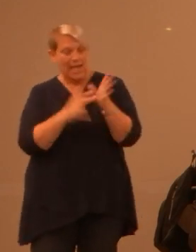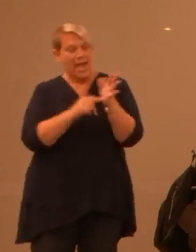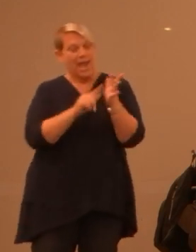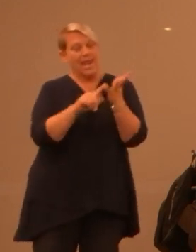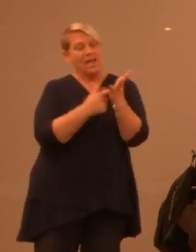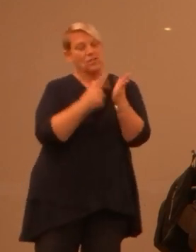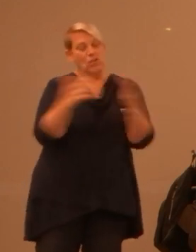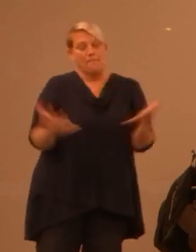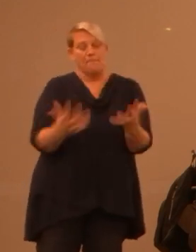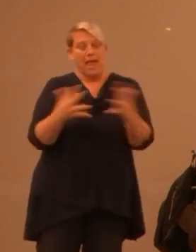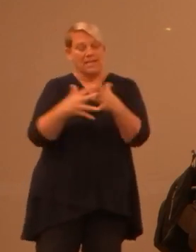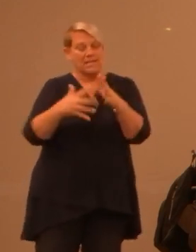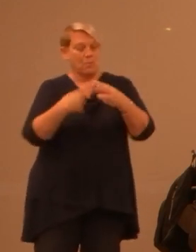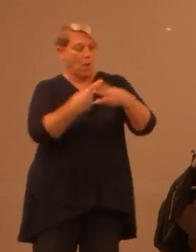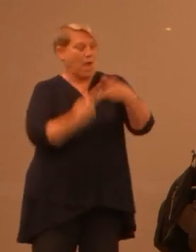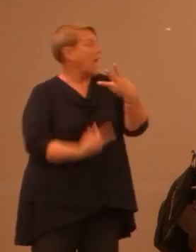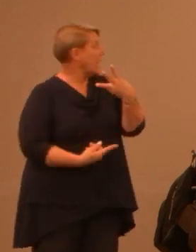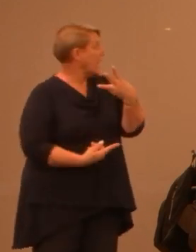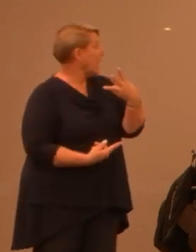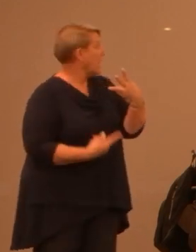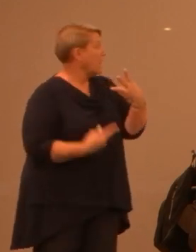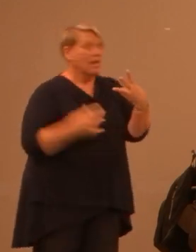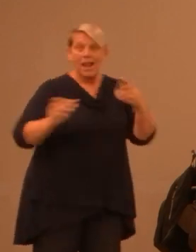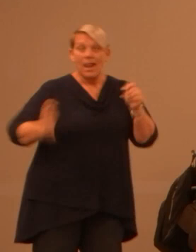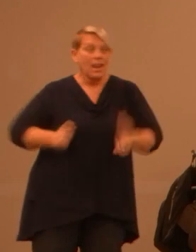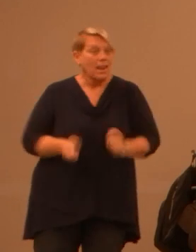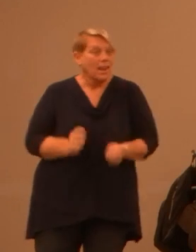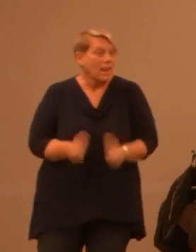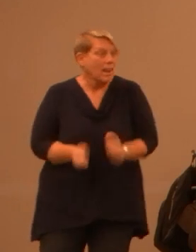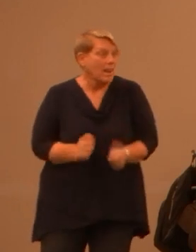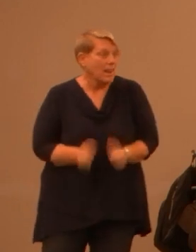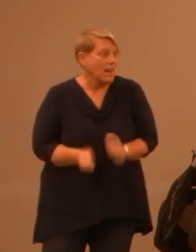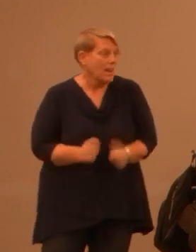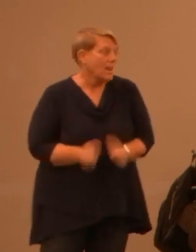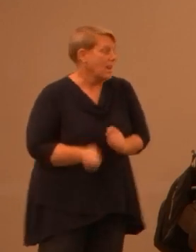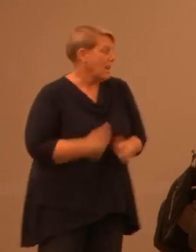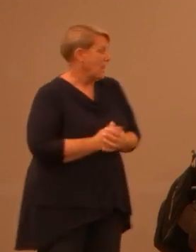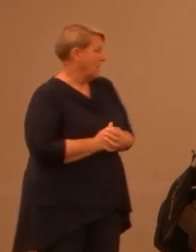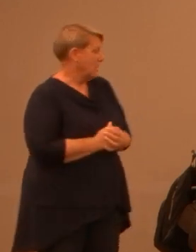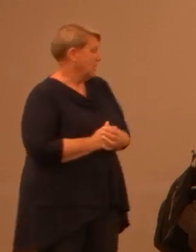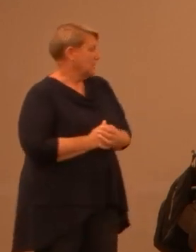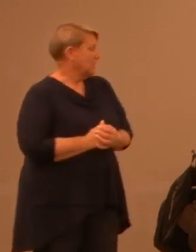And is there a drumroll? No drums, sorry.